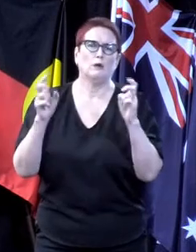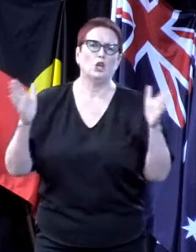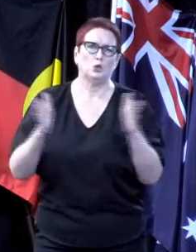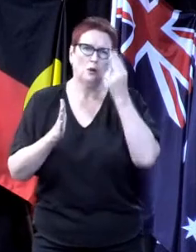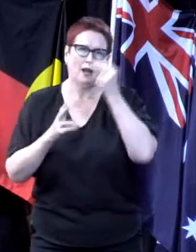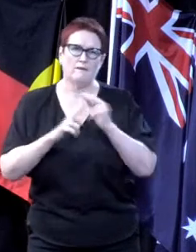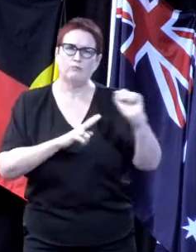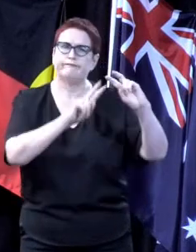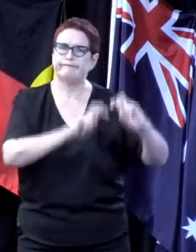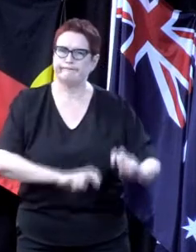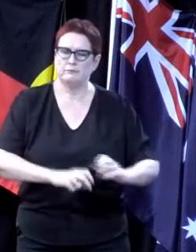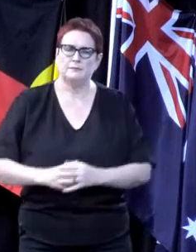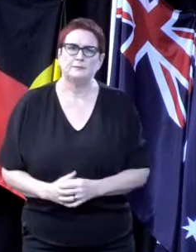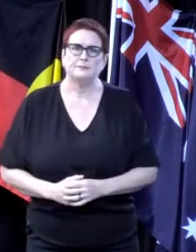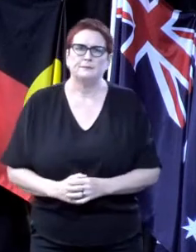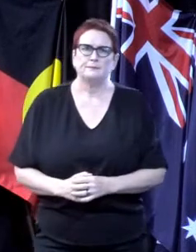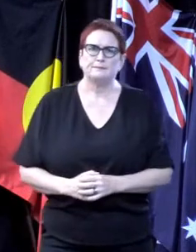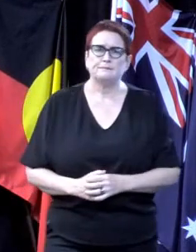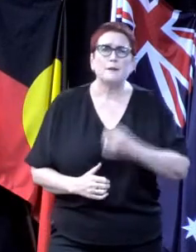For some of the witnesses you will hear today,